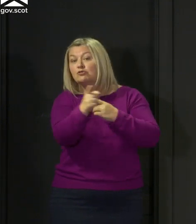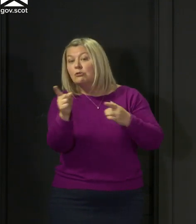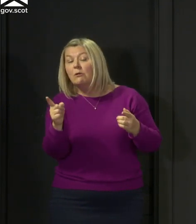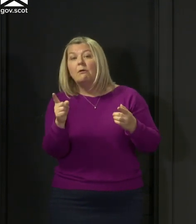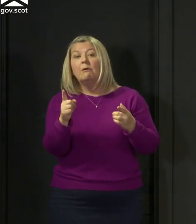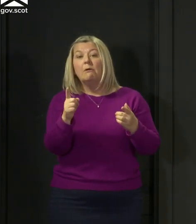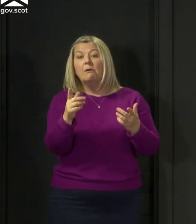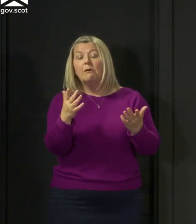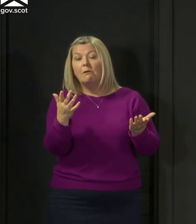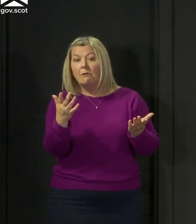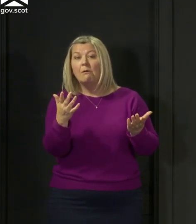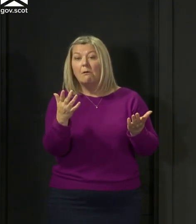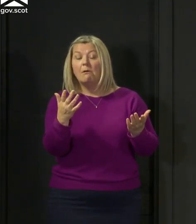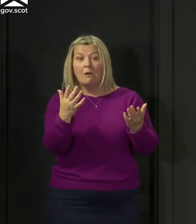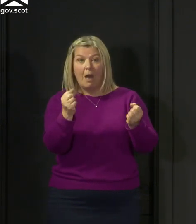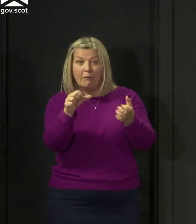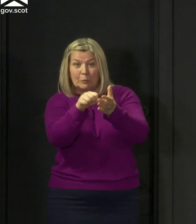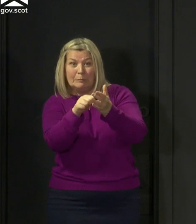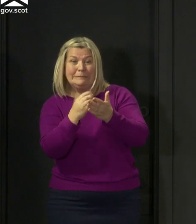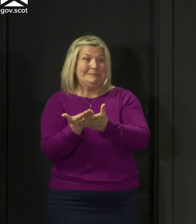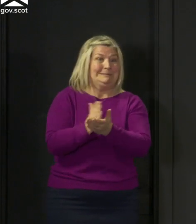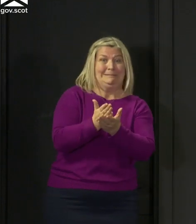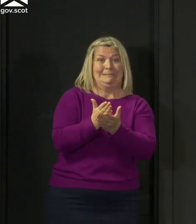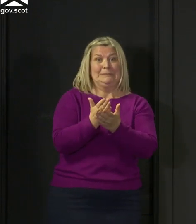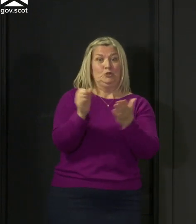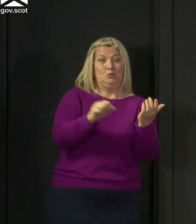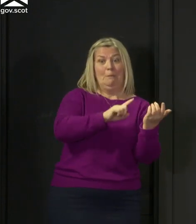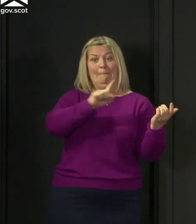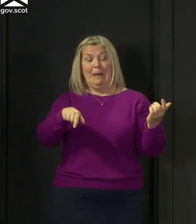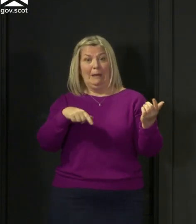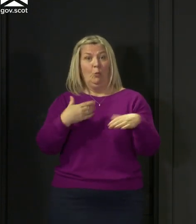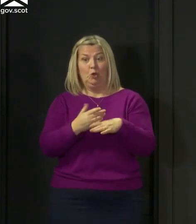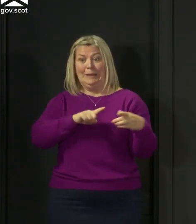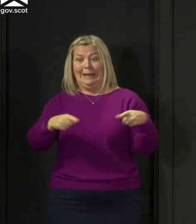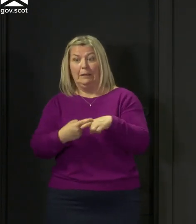you talk about, we will give as much clarity and as much support and information as we